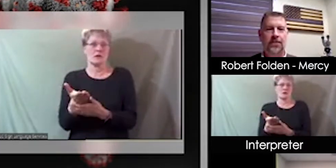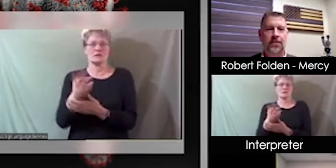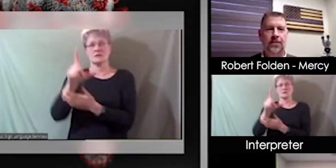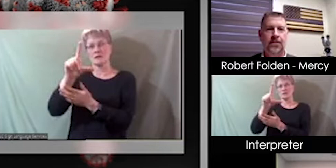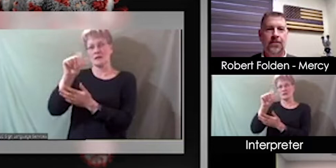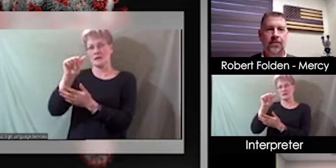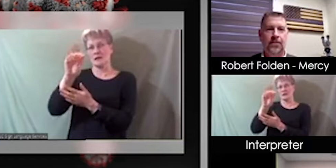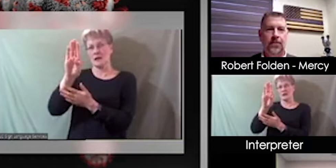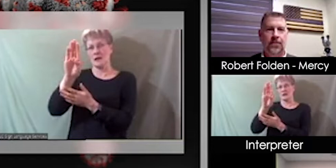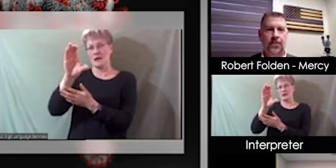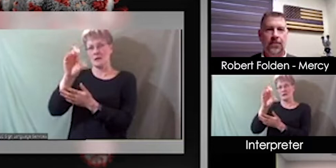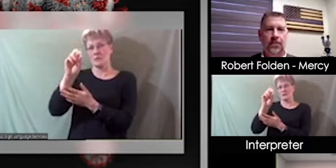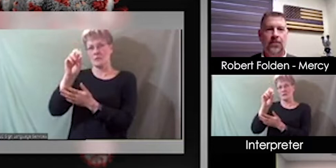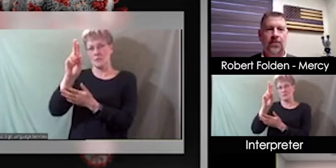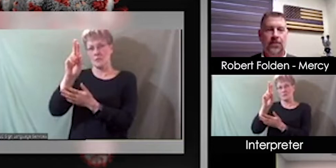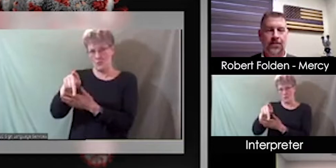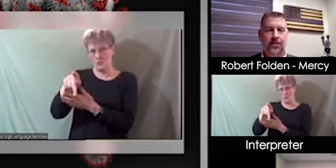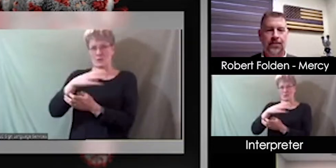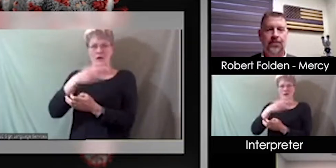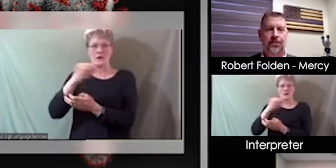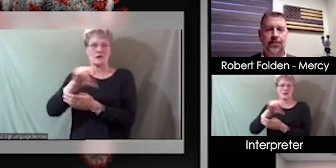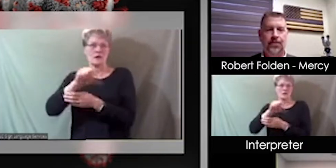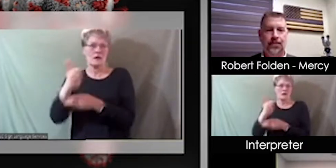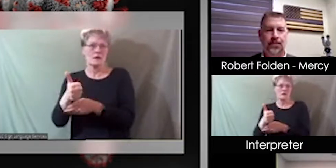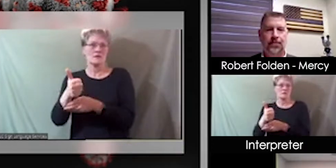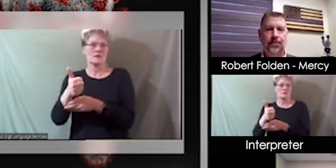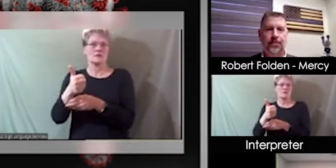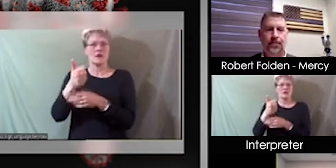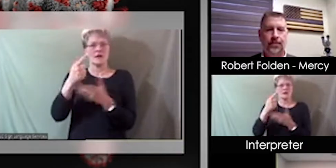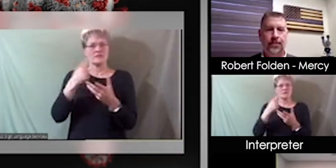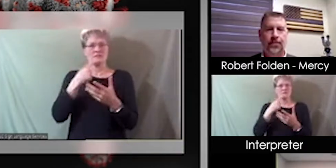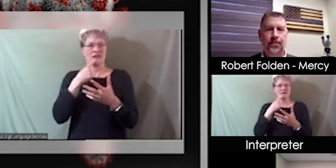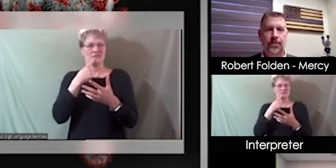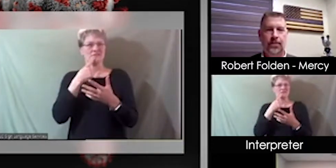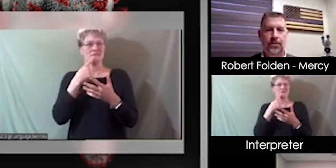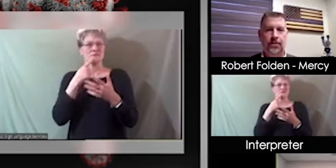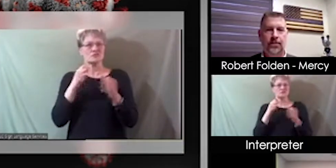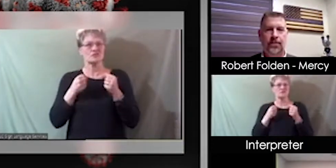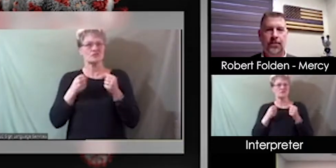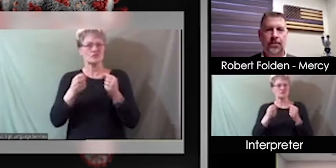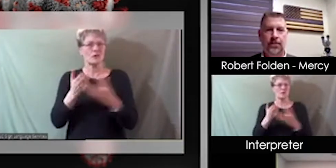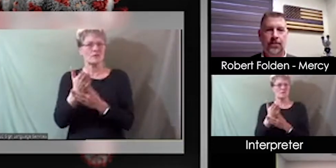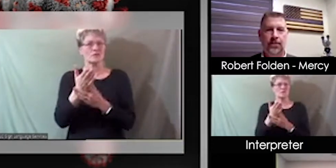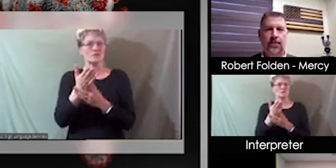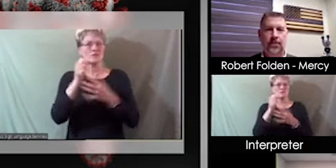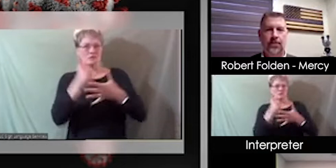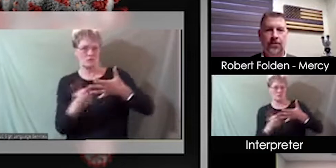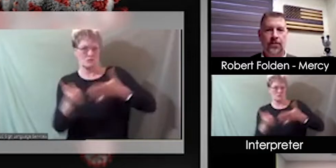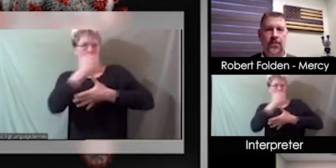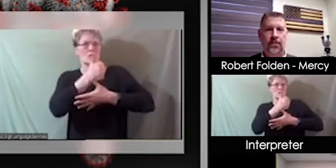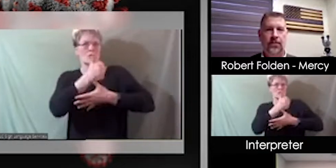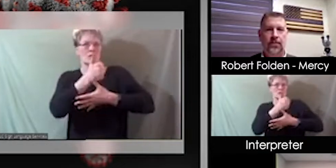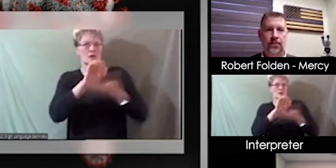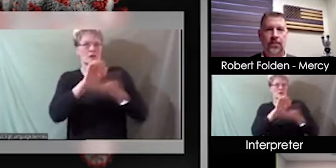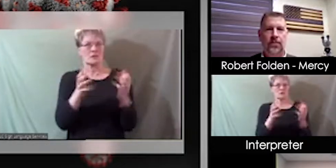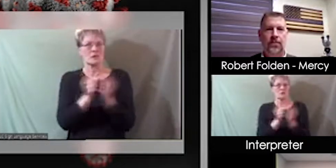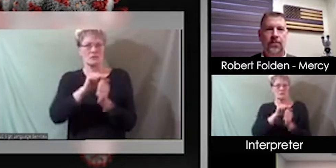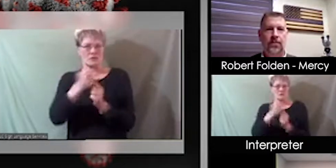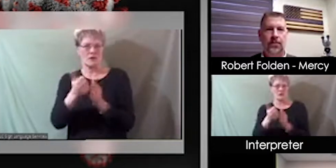types of opportunities and so we're hoping to move in that direction if they have the supplies available. So